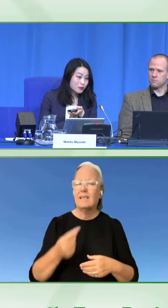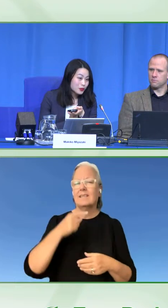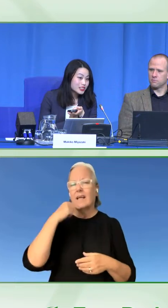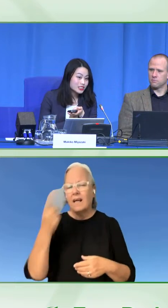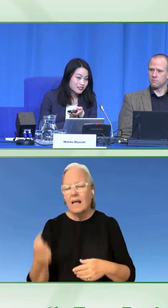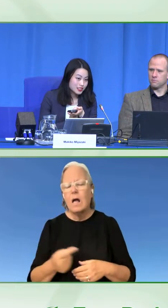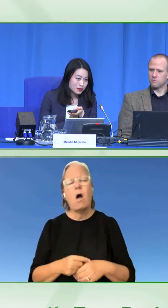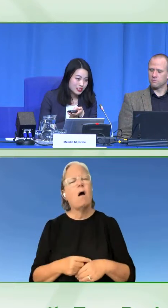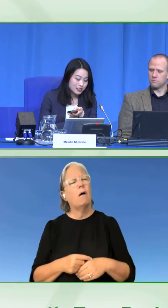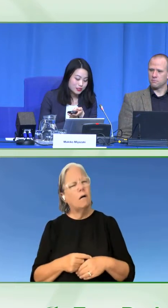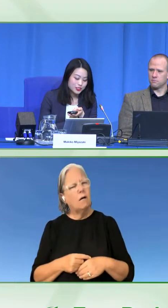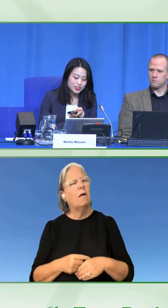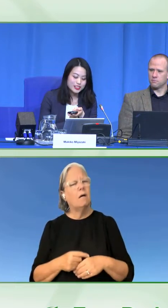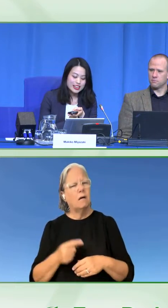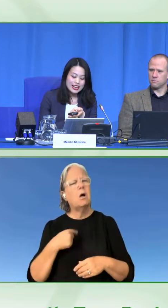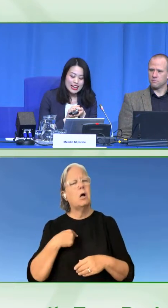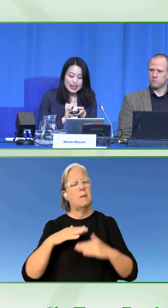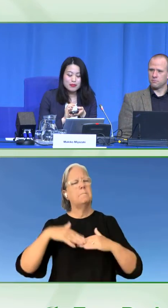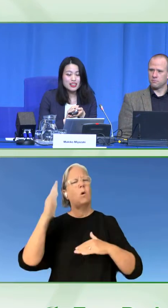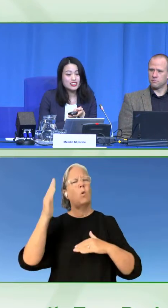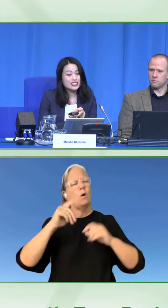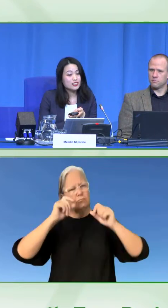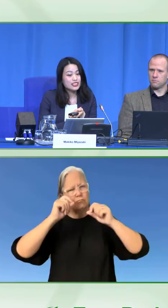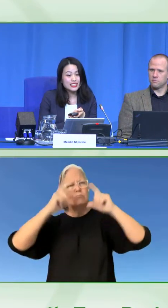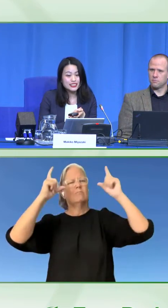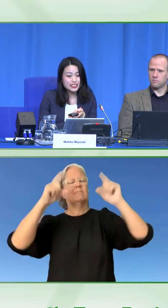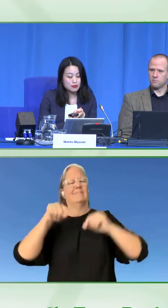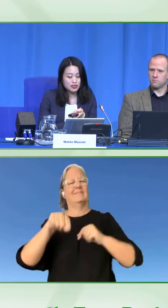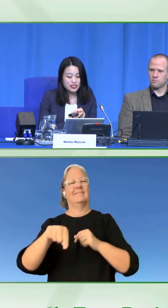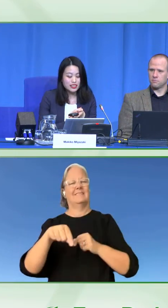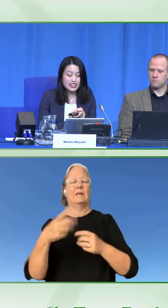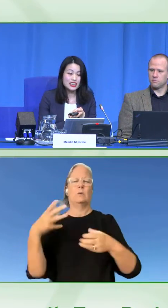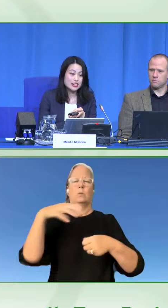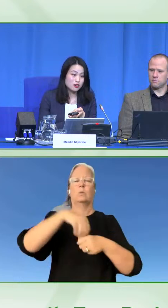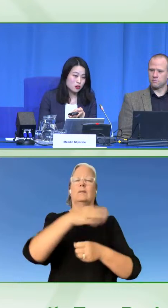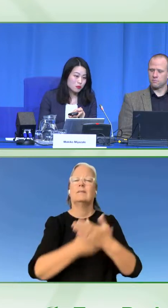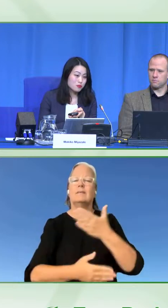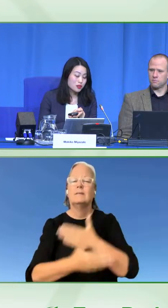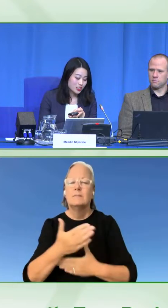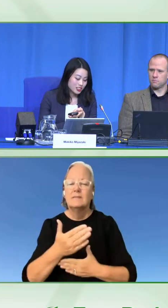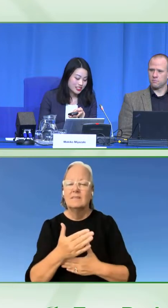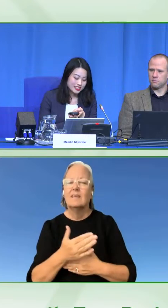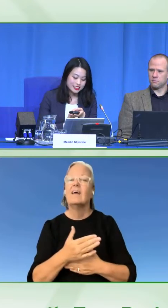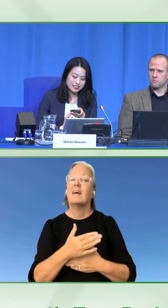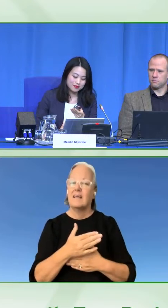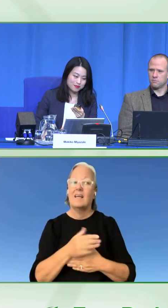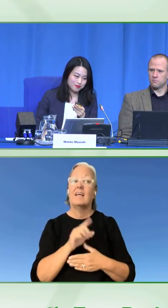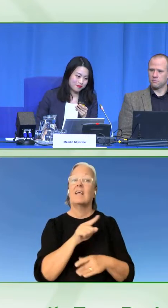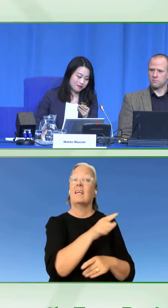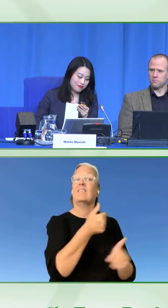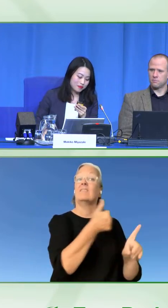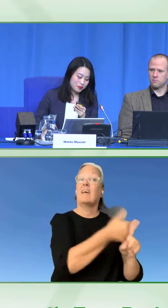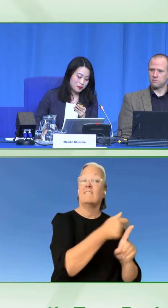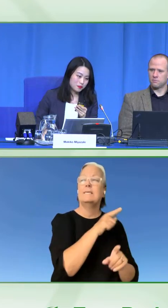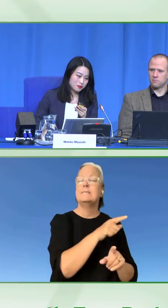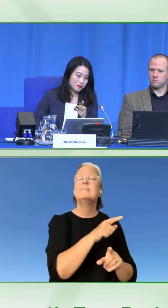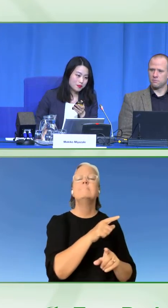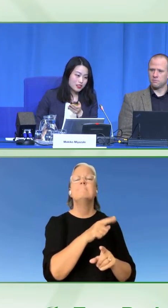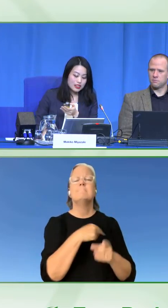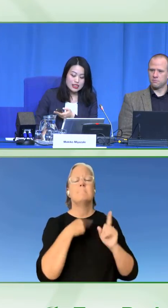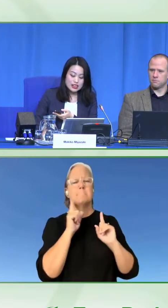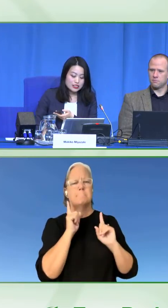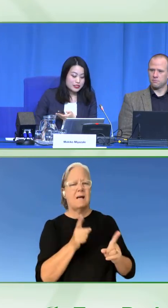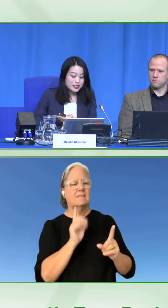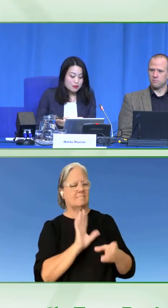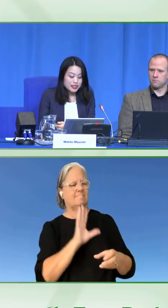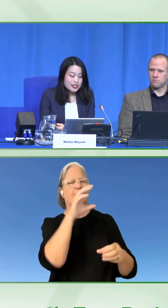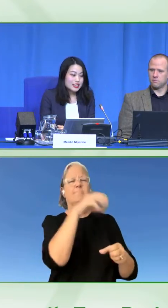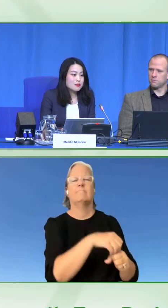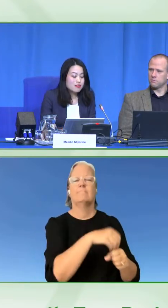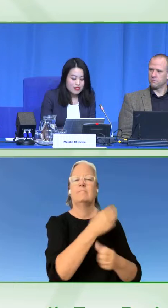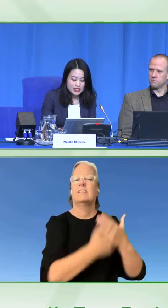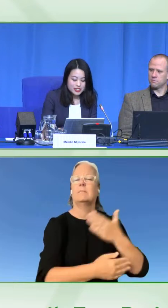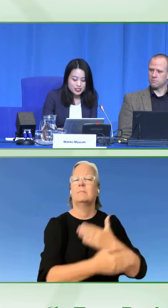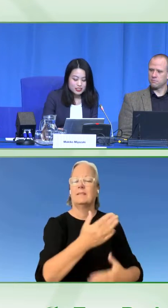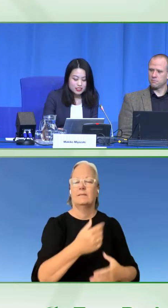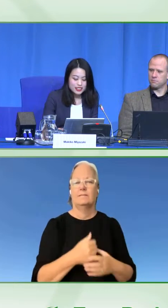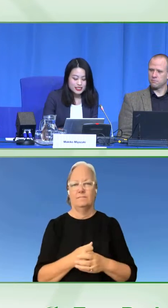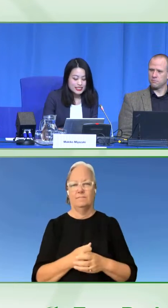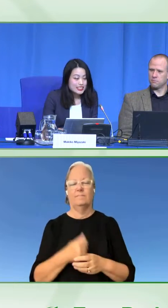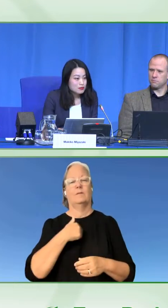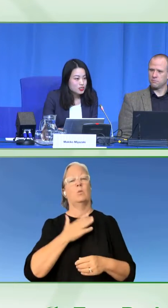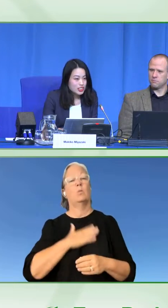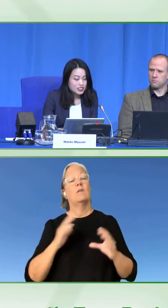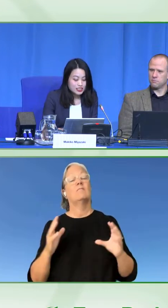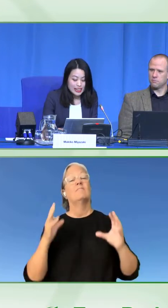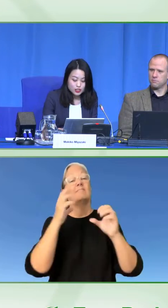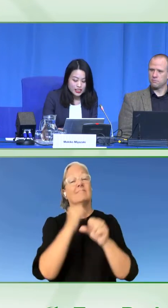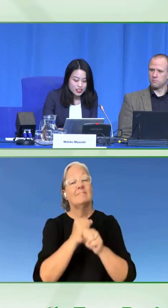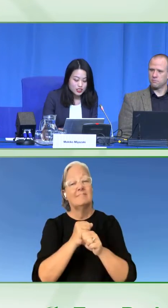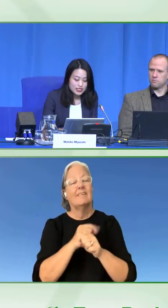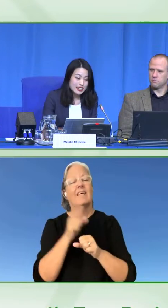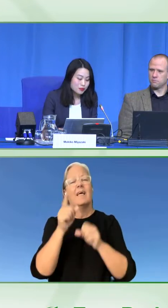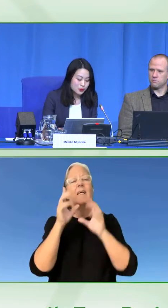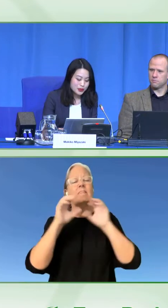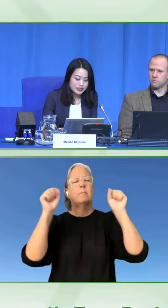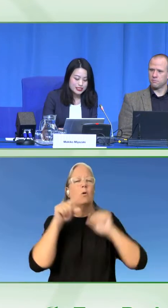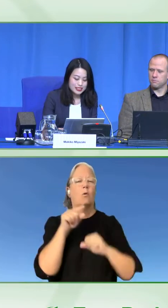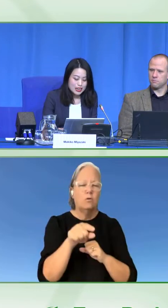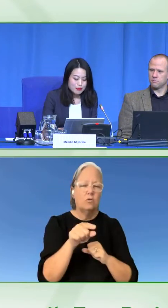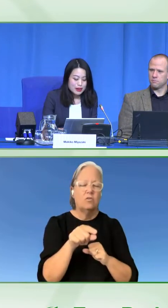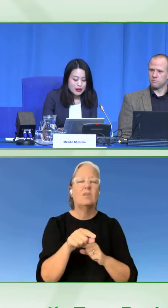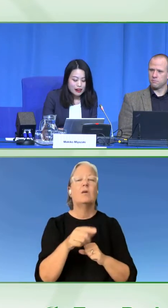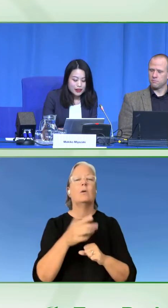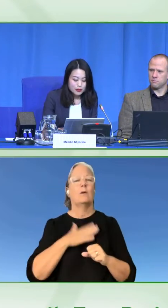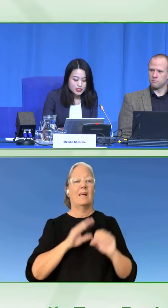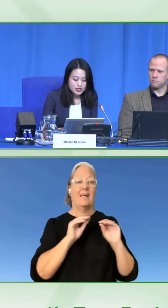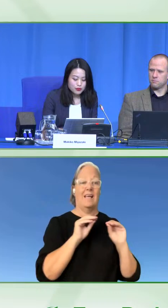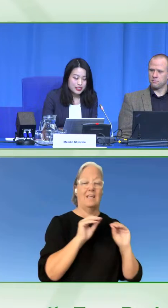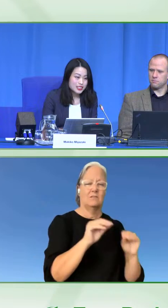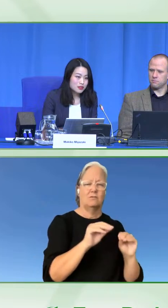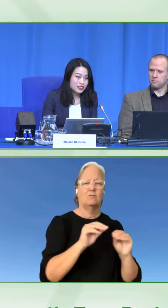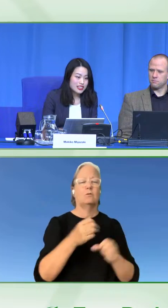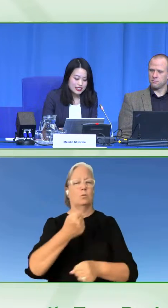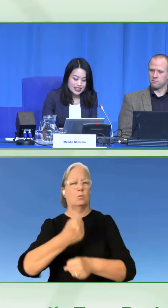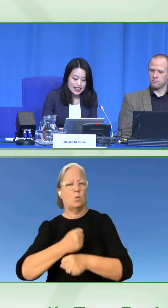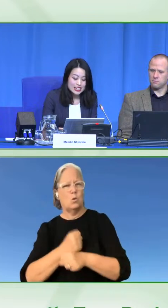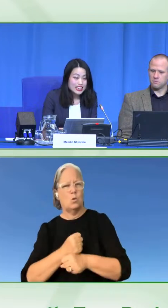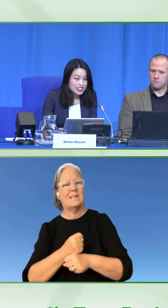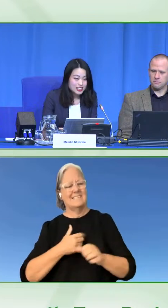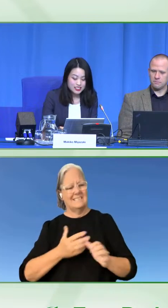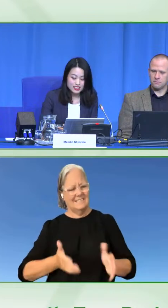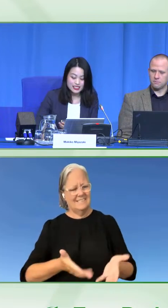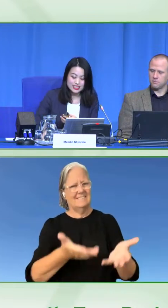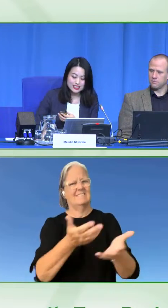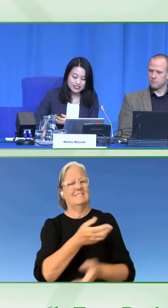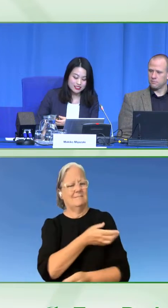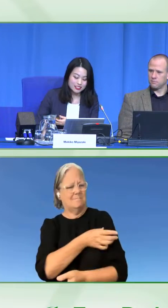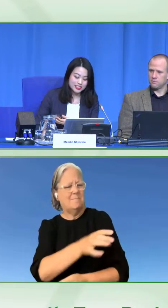Our goal is to create a society that does not give up on obstacles or difficulties and